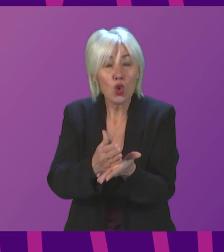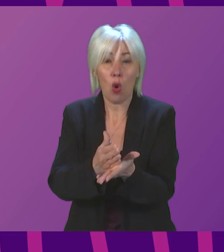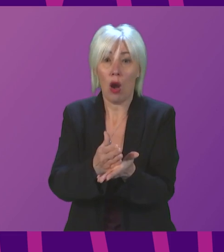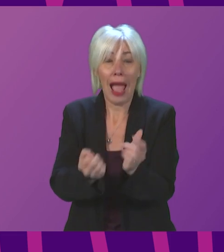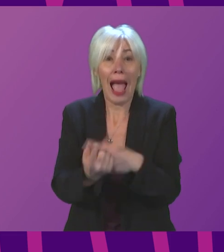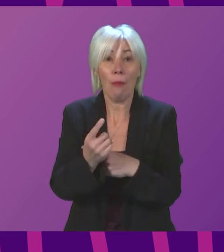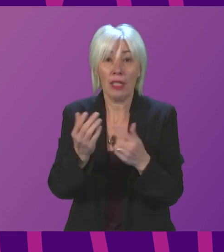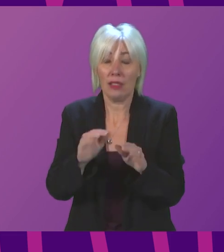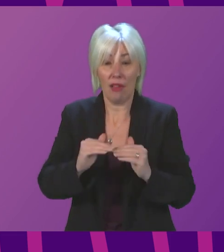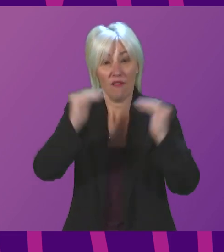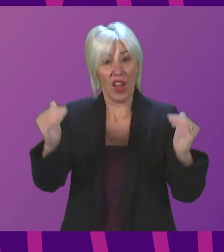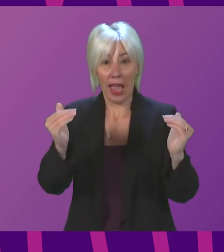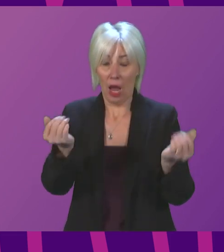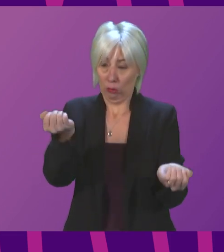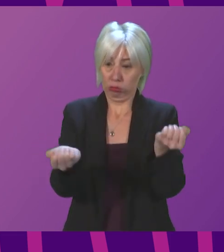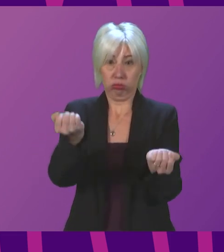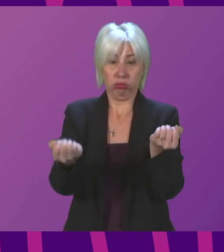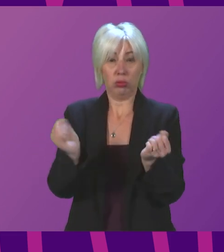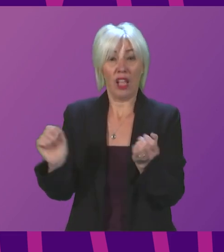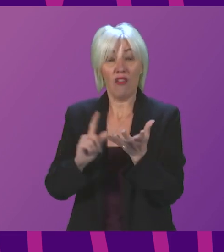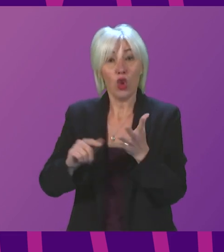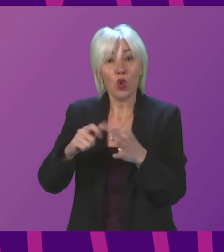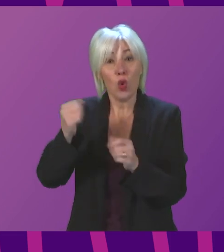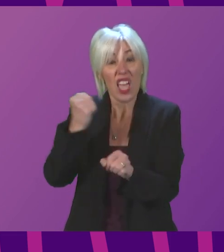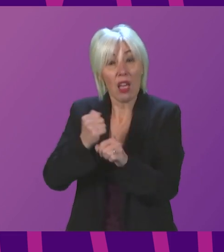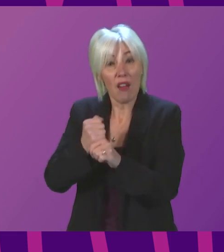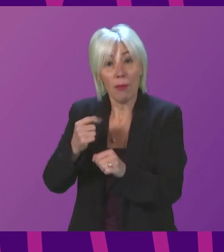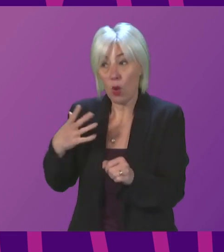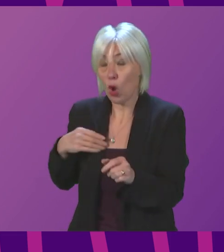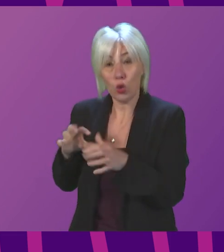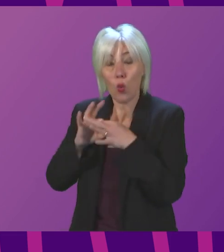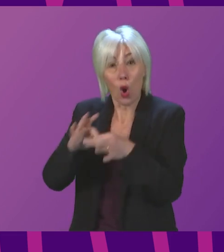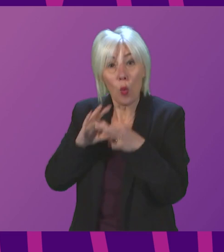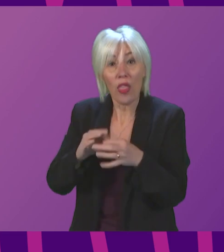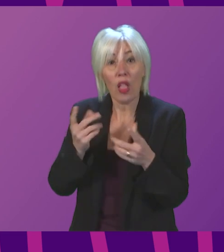and fairly. If the UK Government wanted to work with us—around carbon capture, for